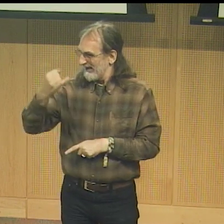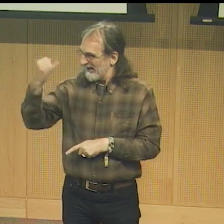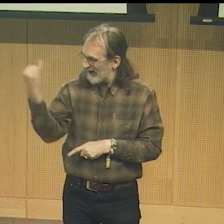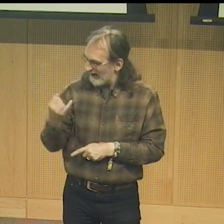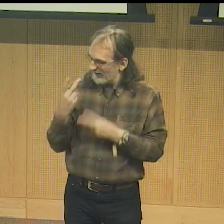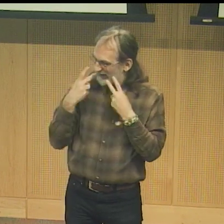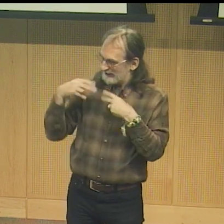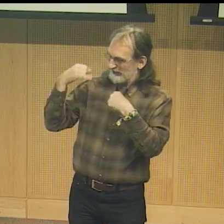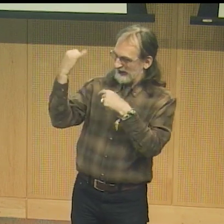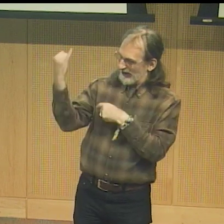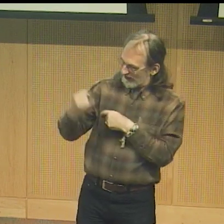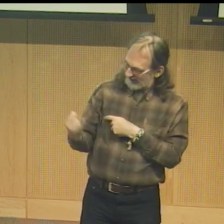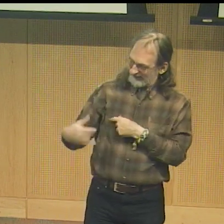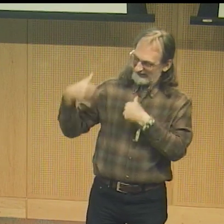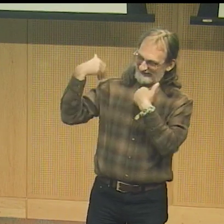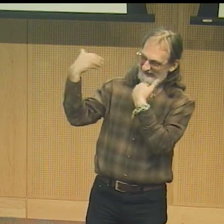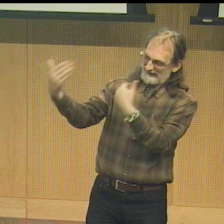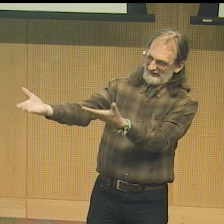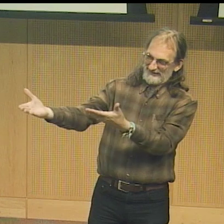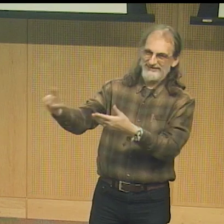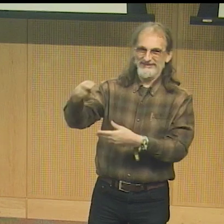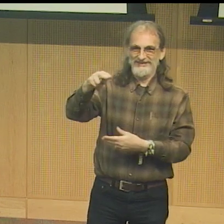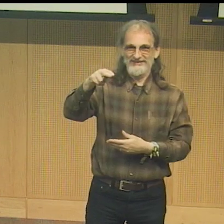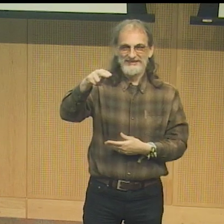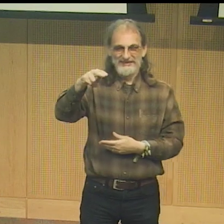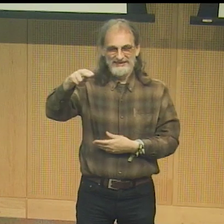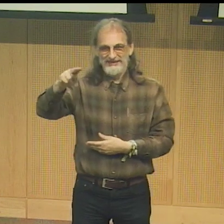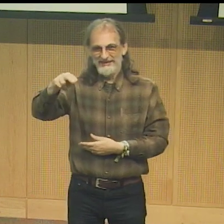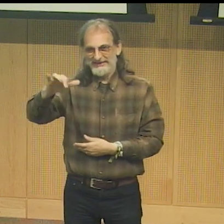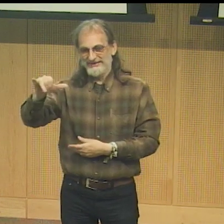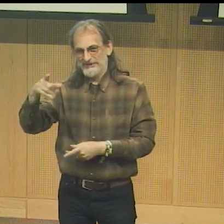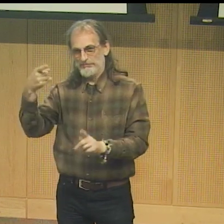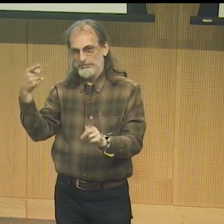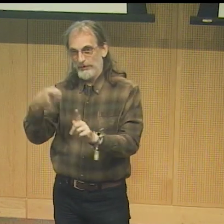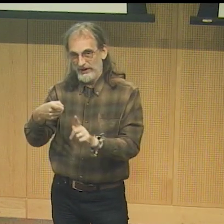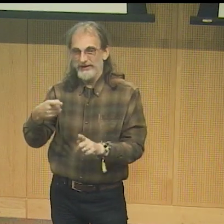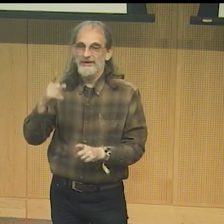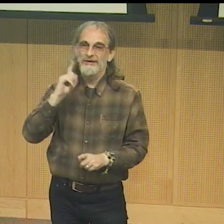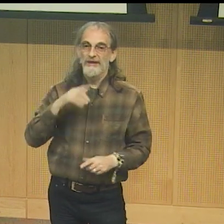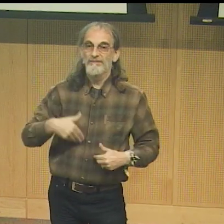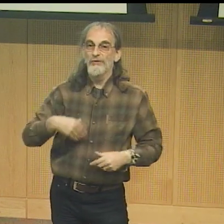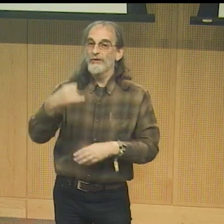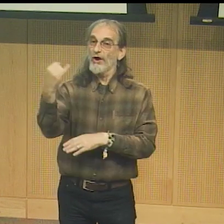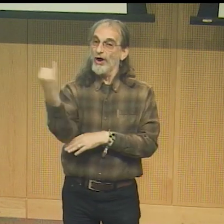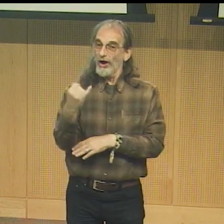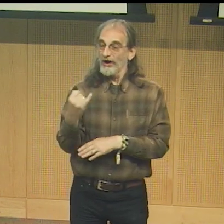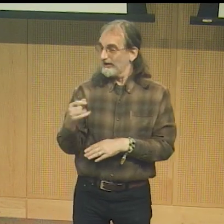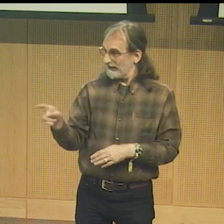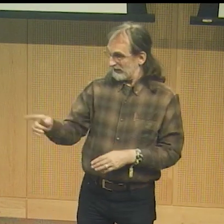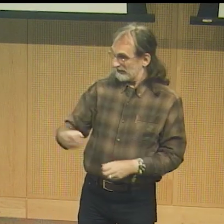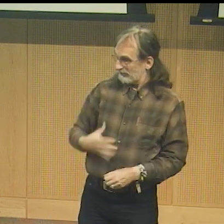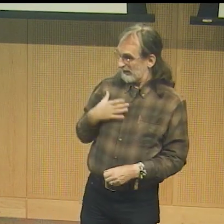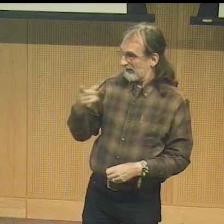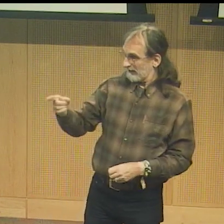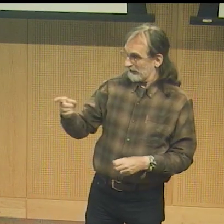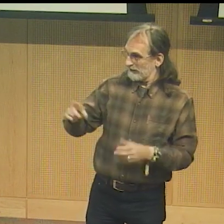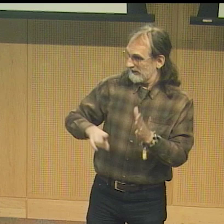on your fingers, each letter representing a letter of the spelled word.